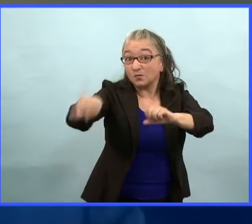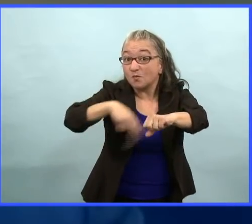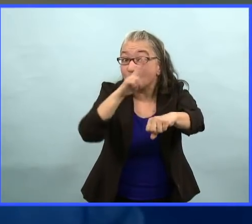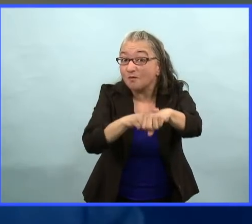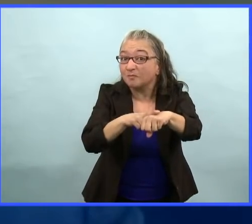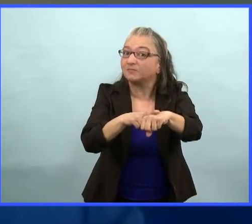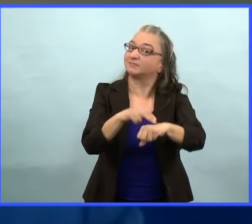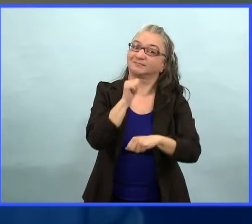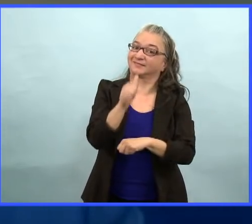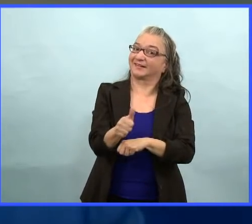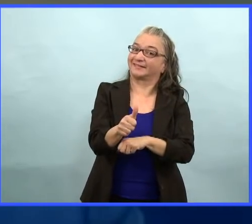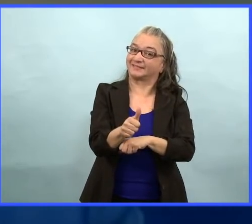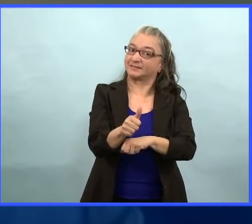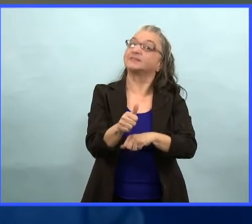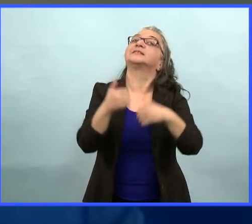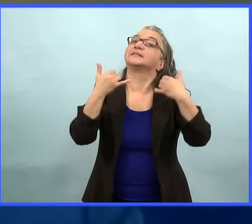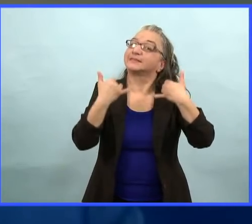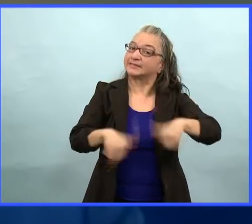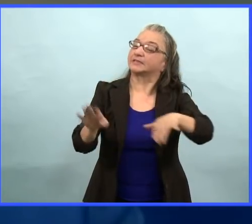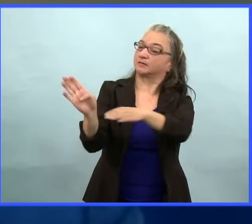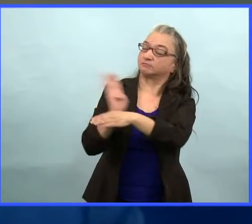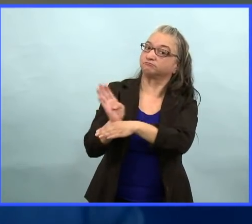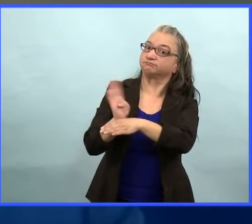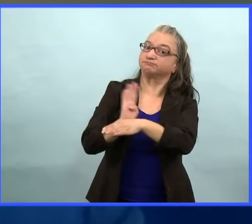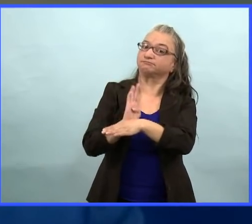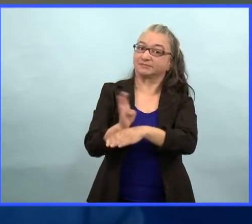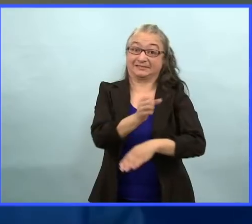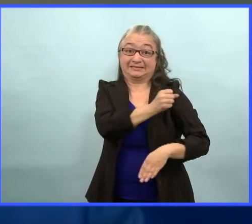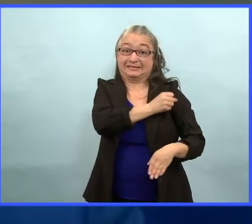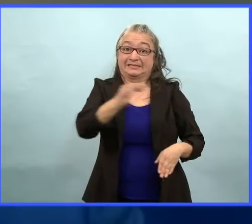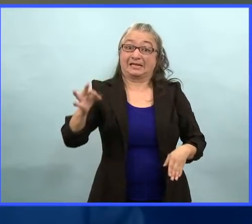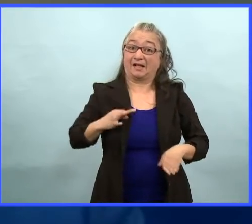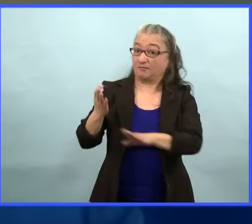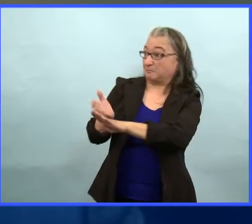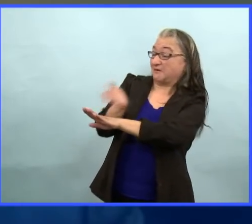redeployed away from their normal duties to support the care for of covert patients